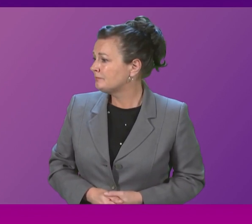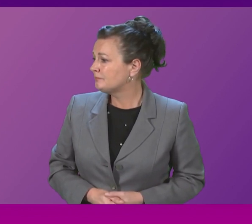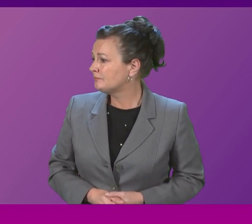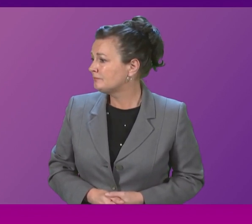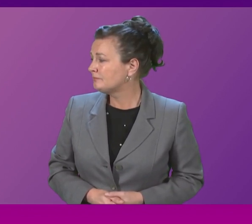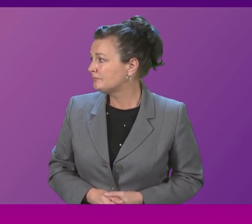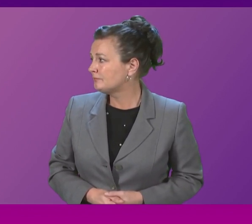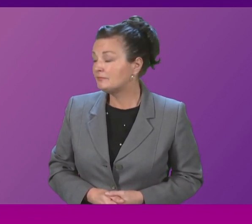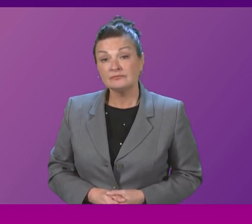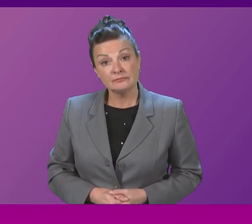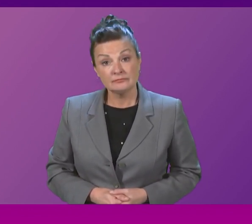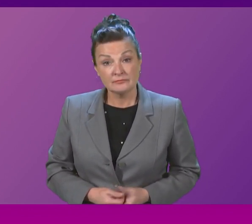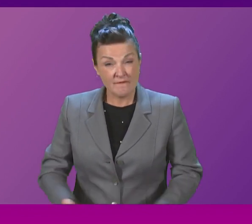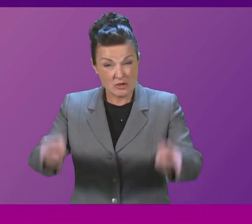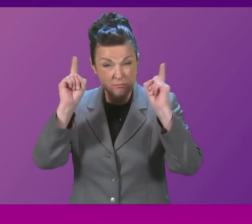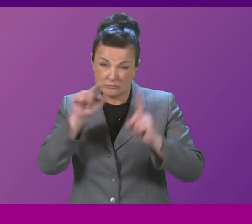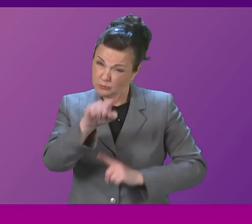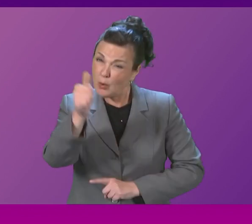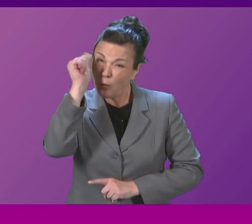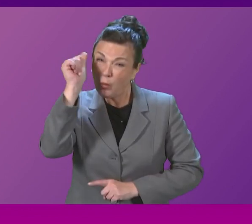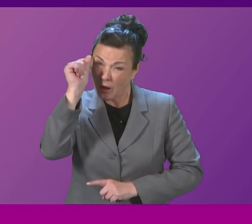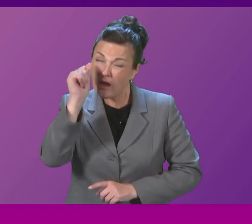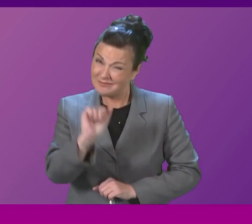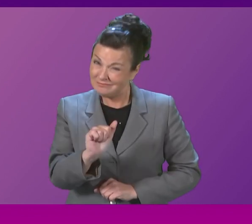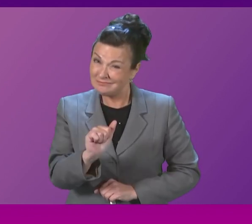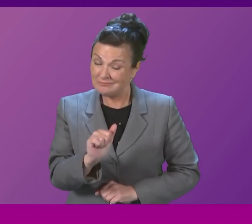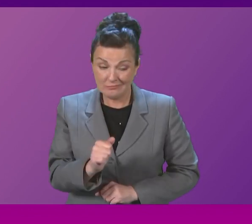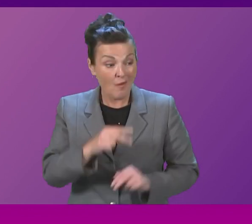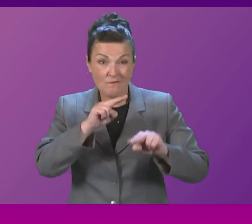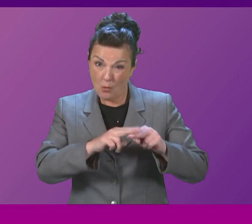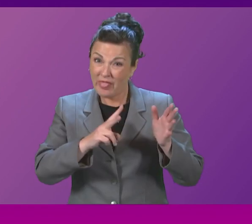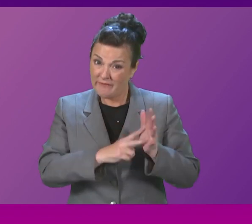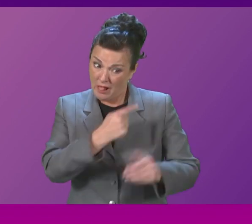The First Minister will be aware of the difficulties that are being faced by Forth Valley hospital,